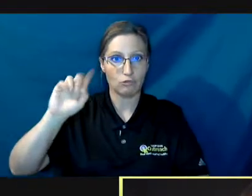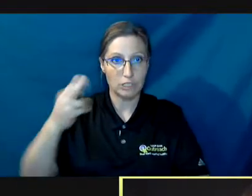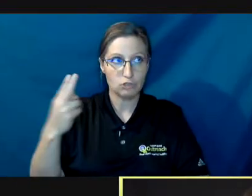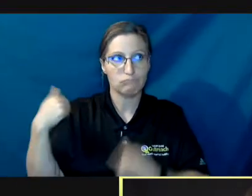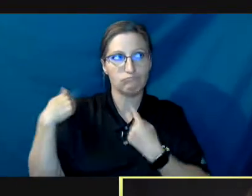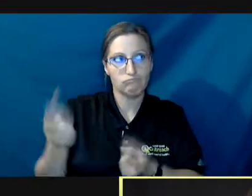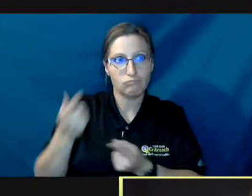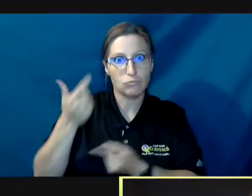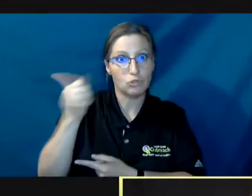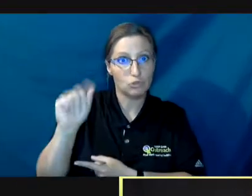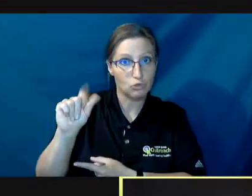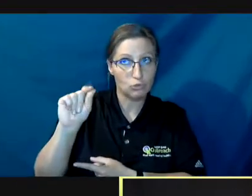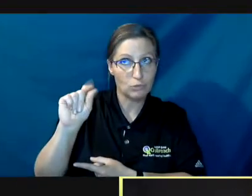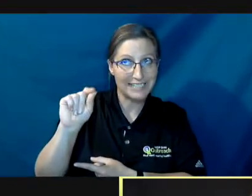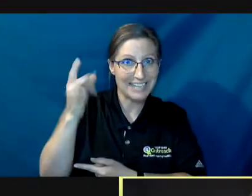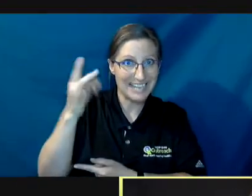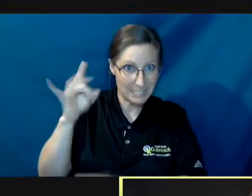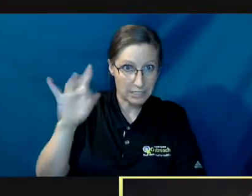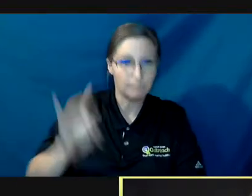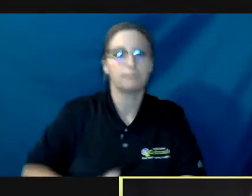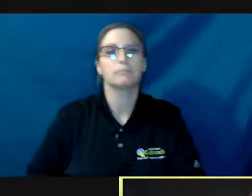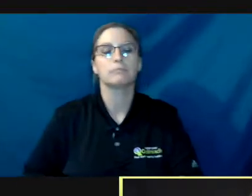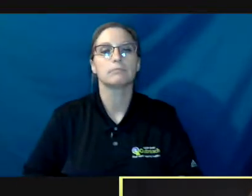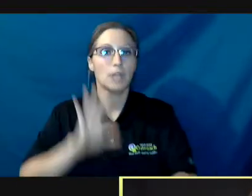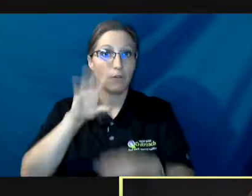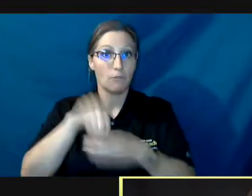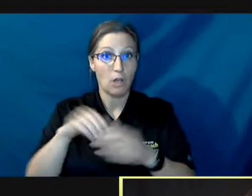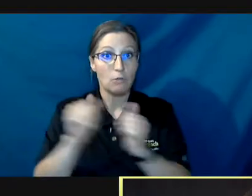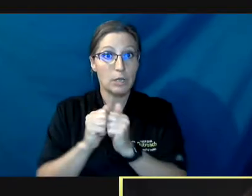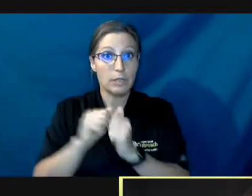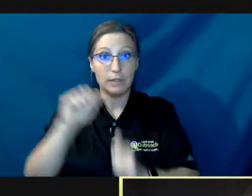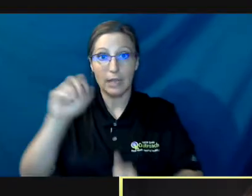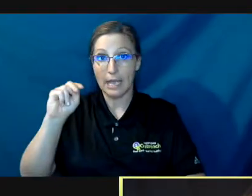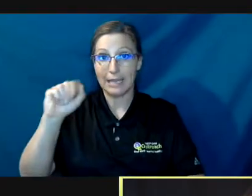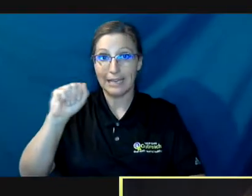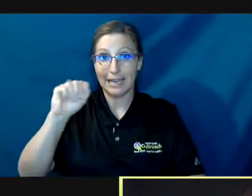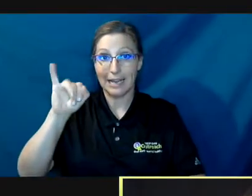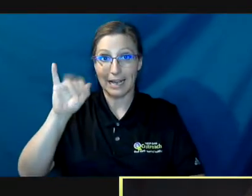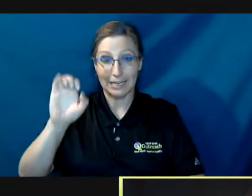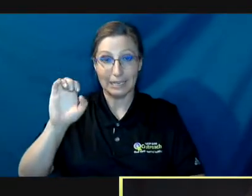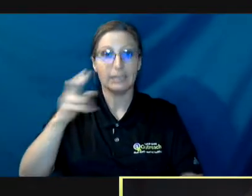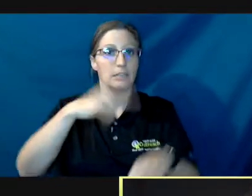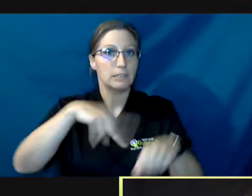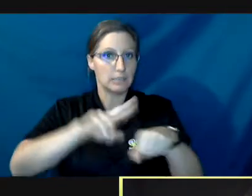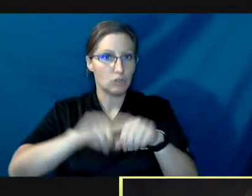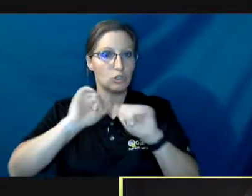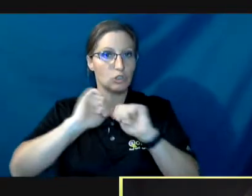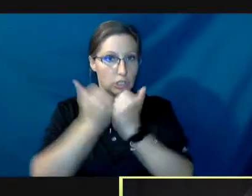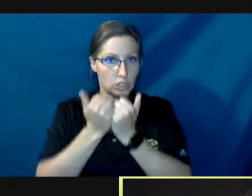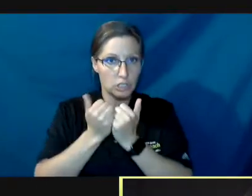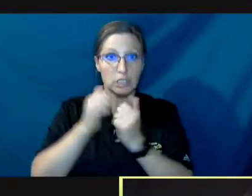and have also been involved with NAIE, the National Association of Interpreters in Education